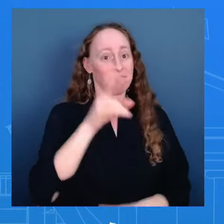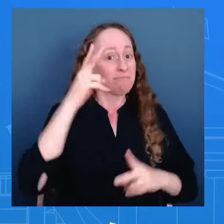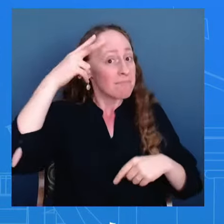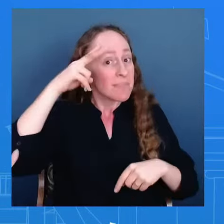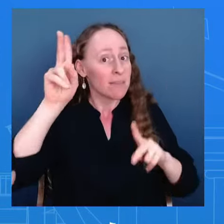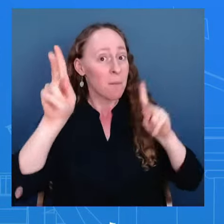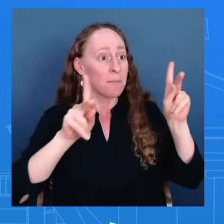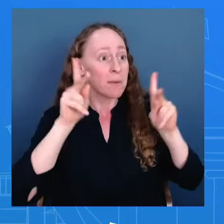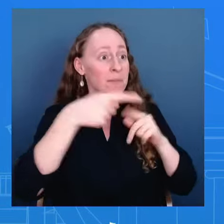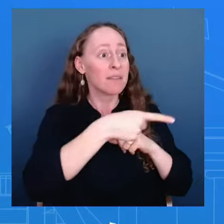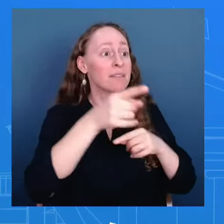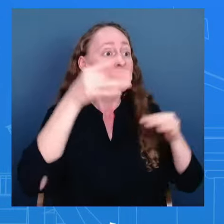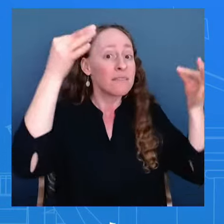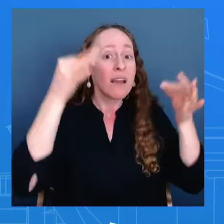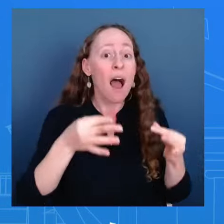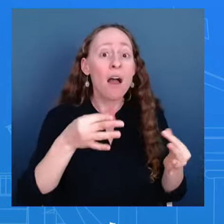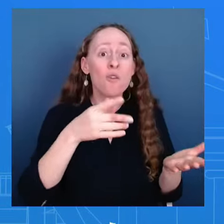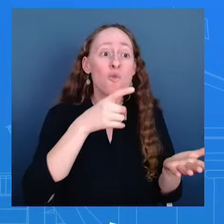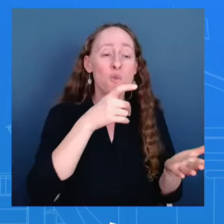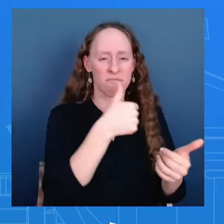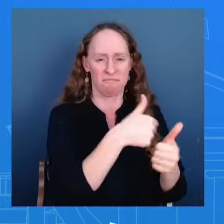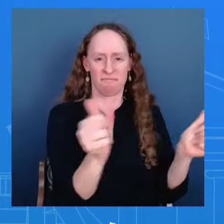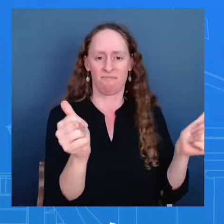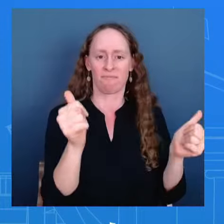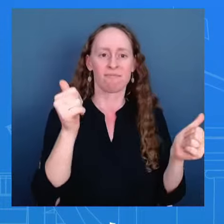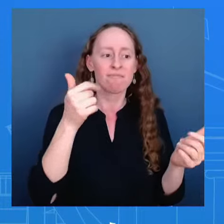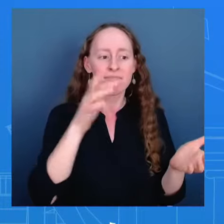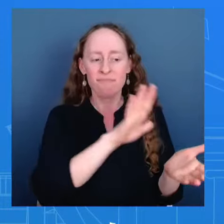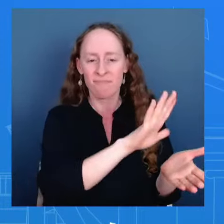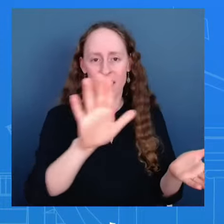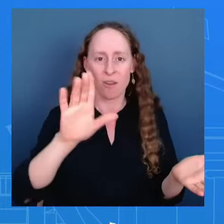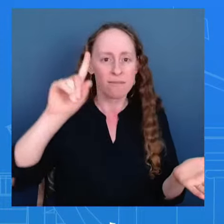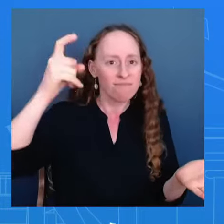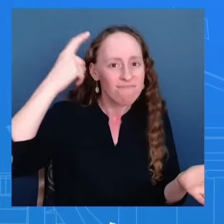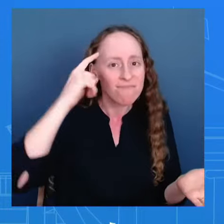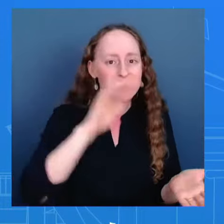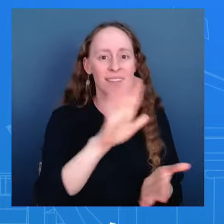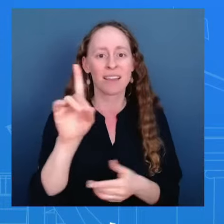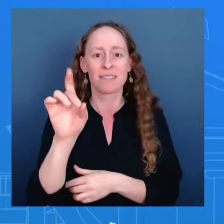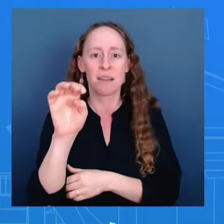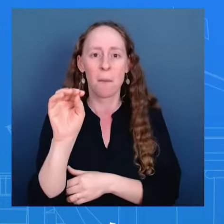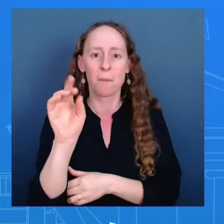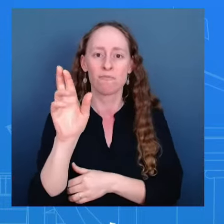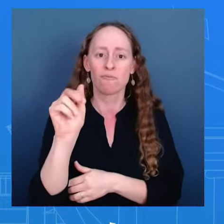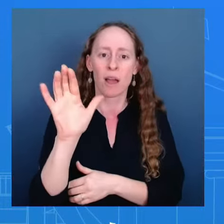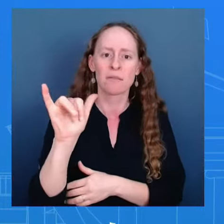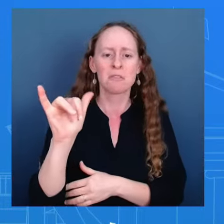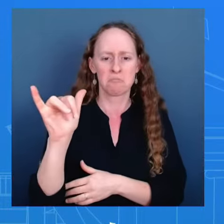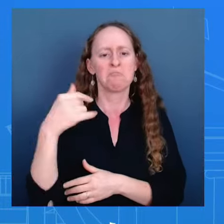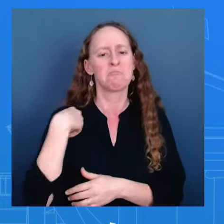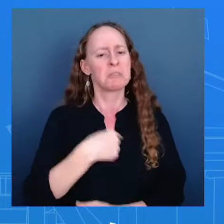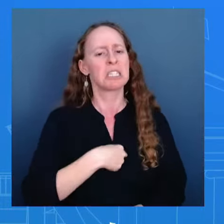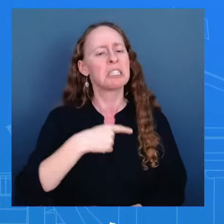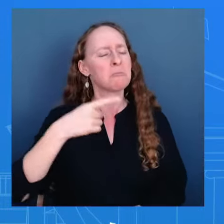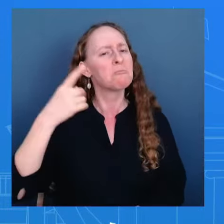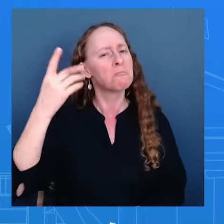We certainly have no expectation that Mexican cooperation and support is going to diminish. Ms. Jean-Pierre: Start wrapping up. Go ahead,